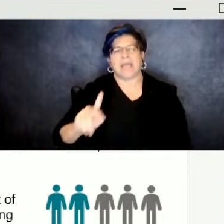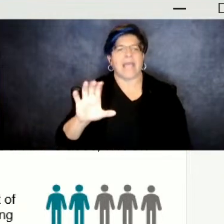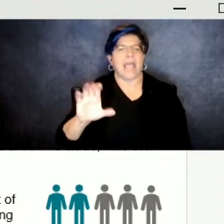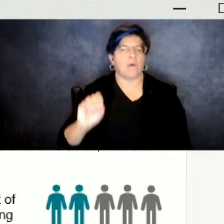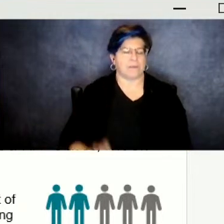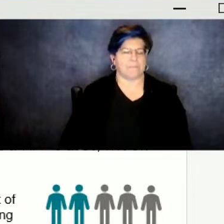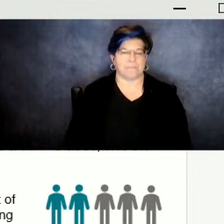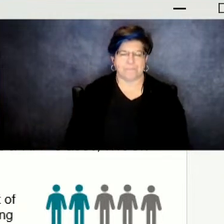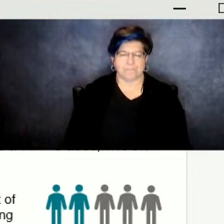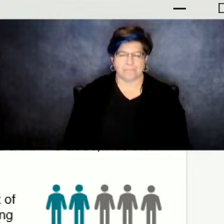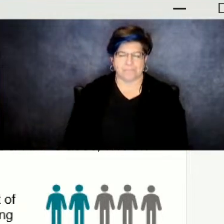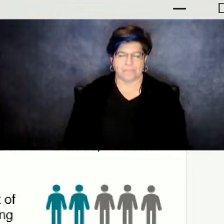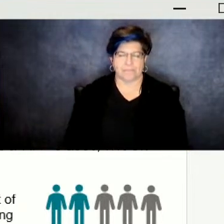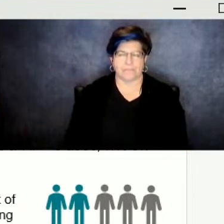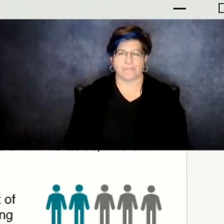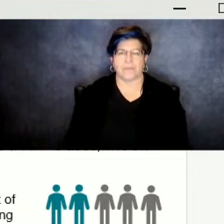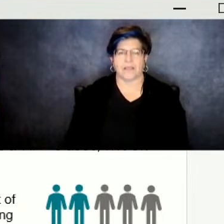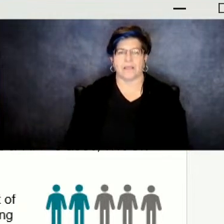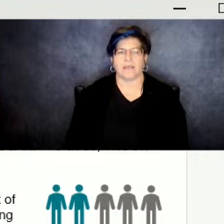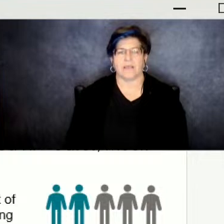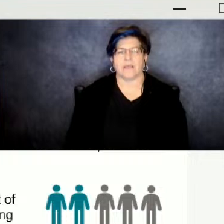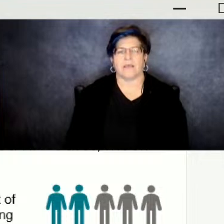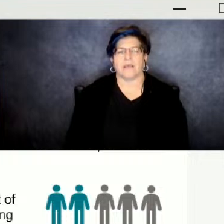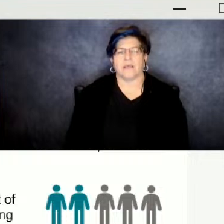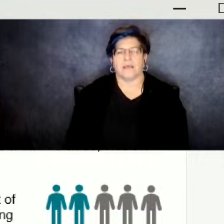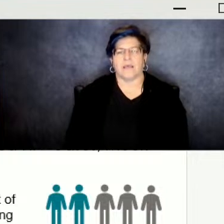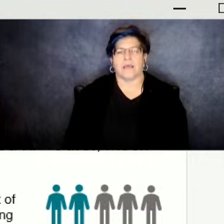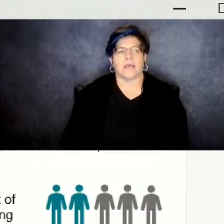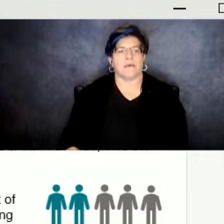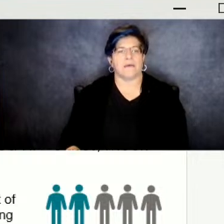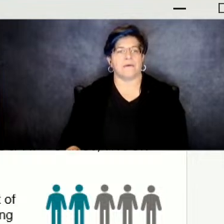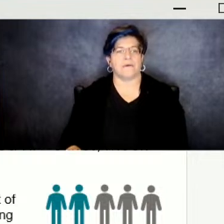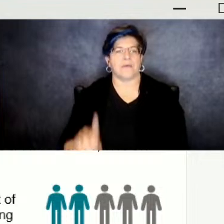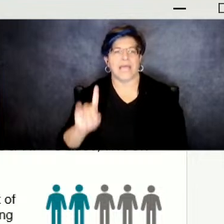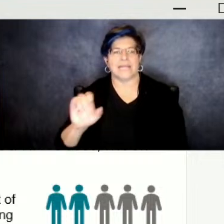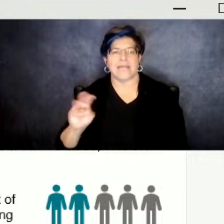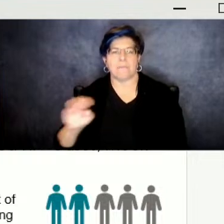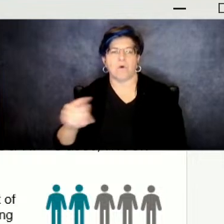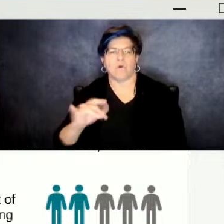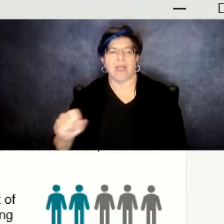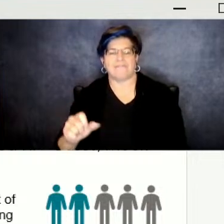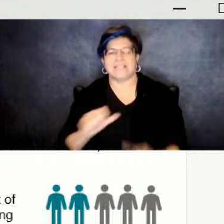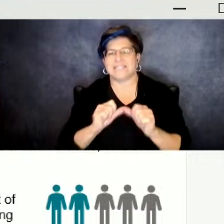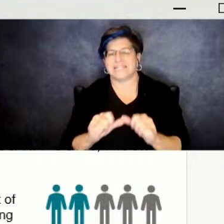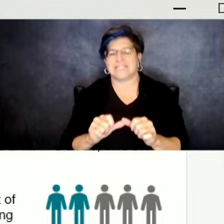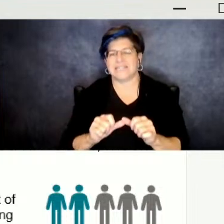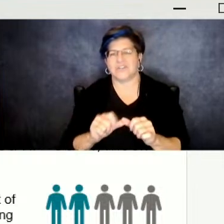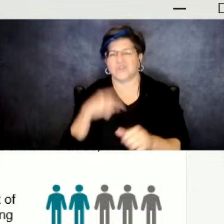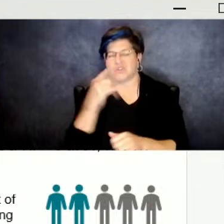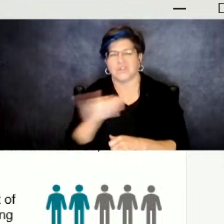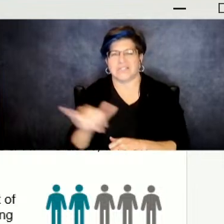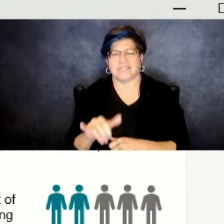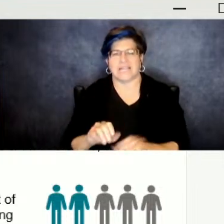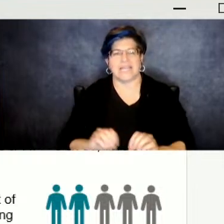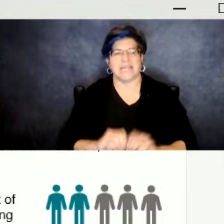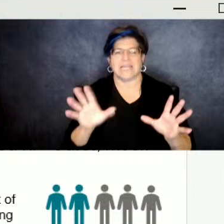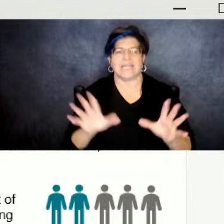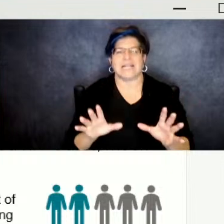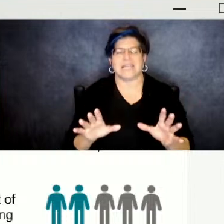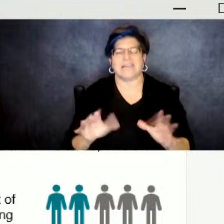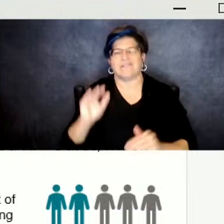MECKLENBURG COUNTY, THE